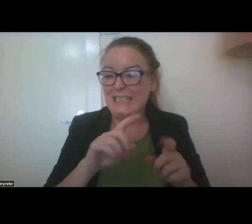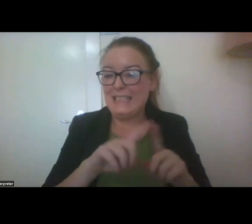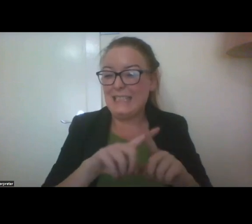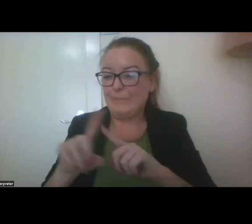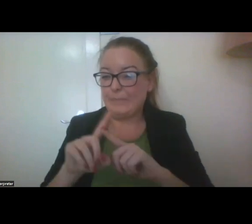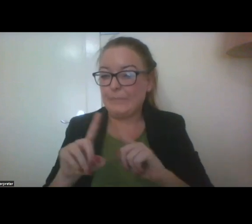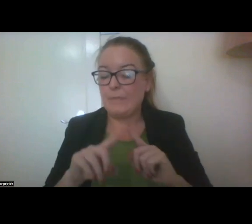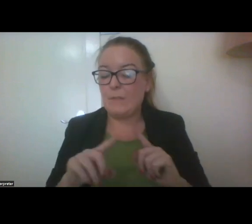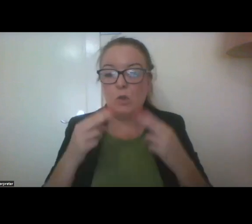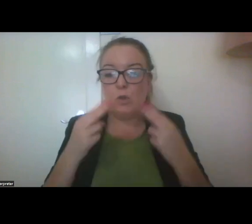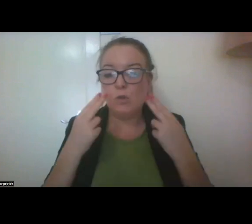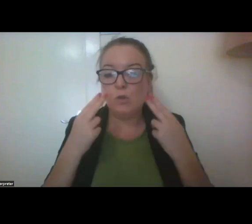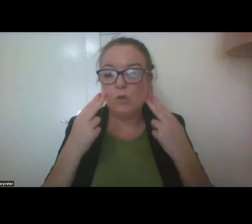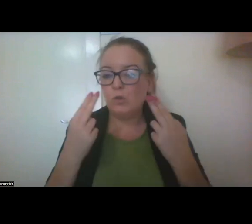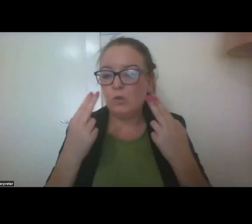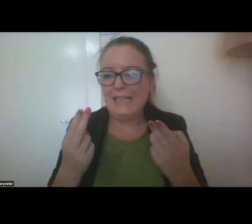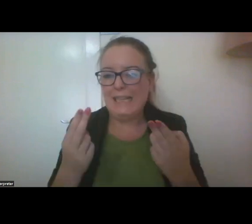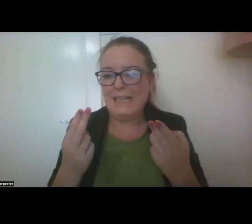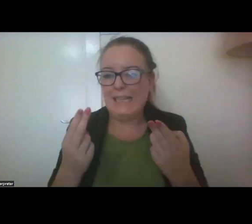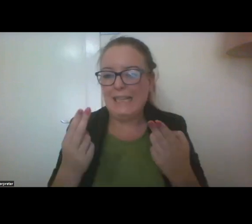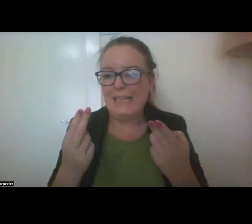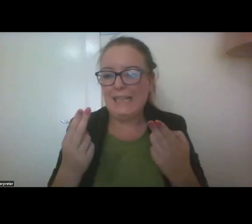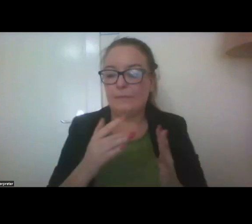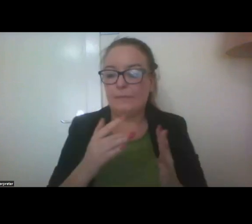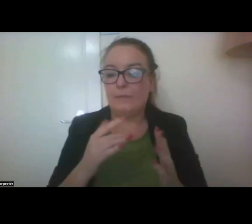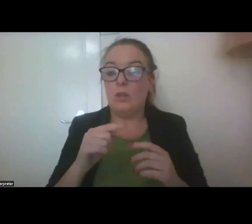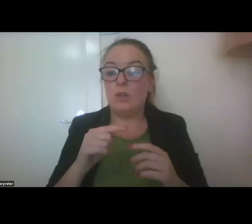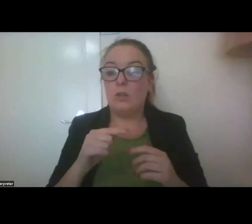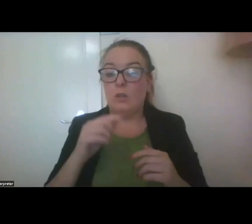Until we can convince Apple and Google and all of these different companies